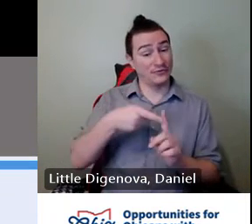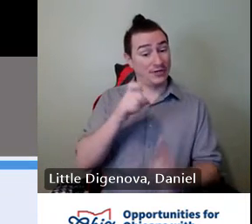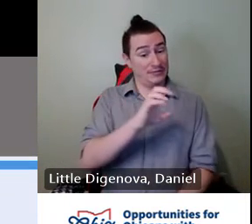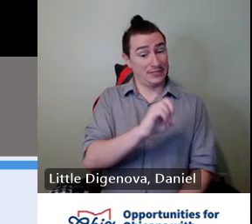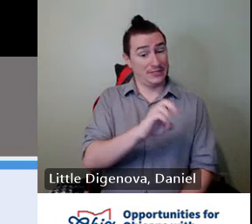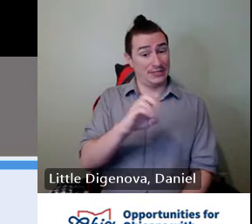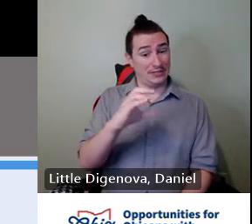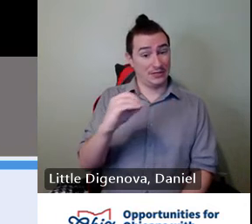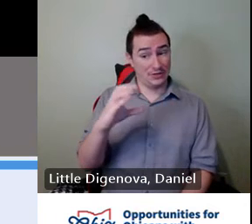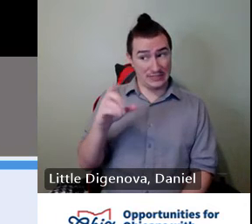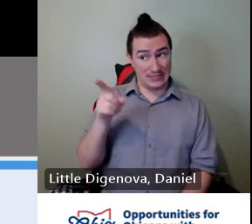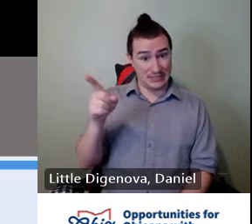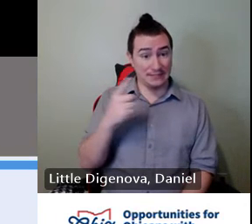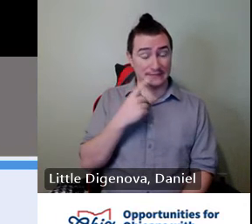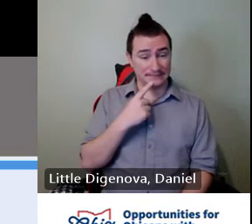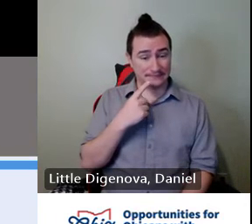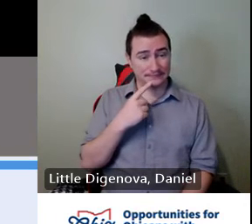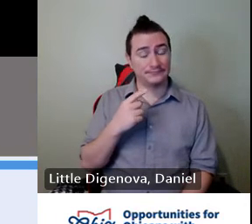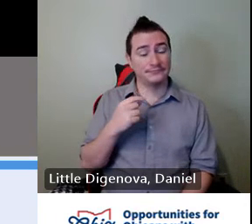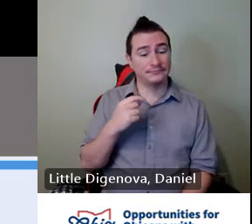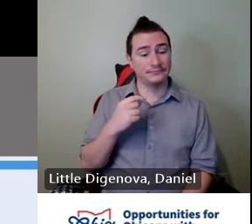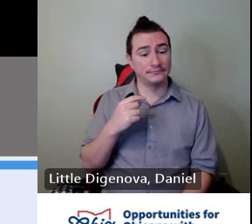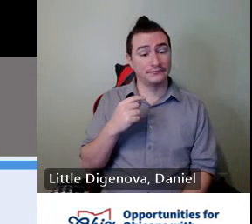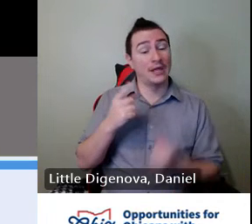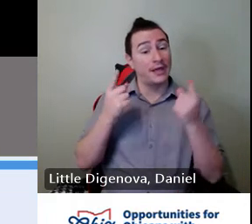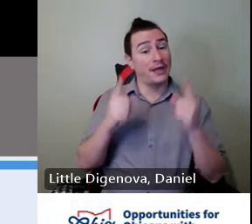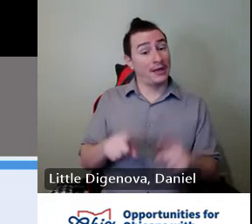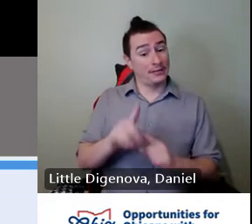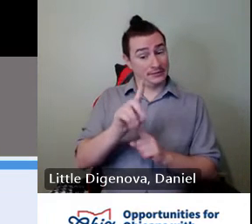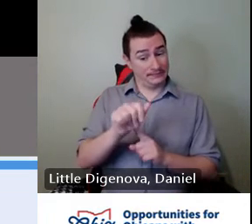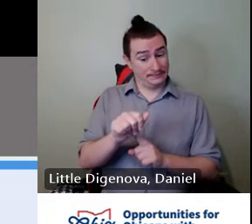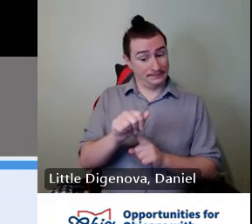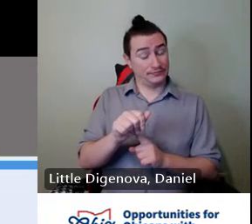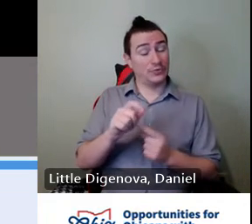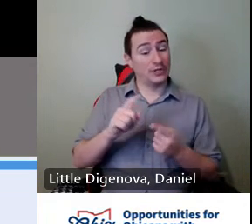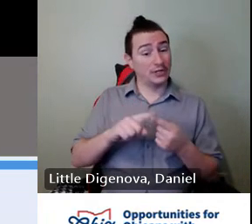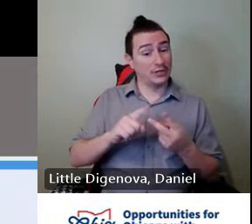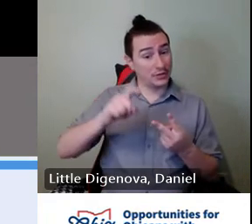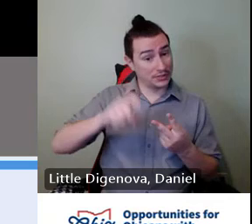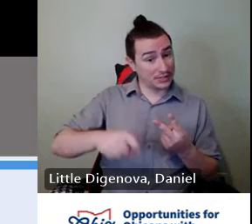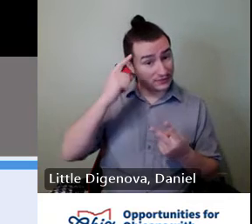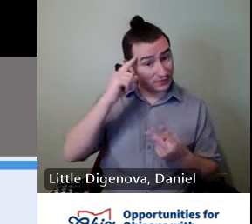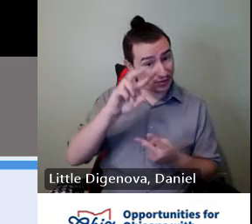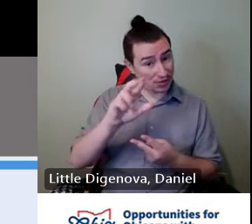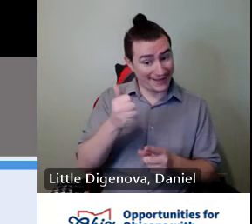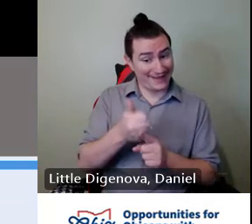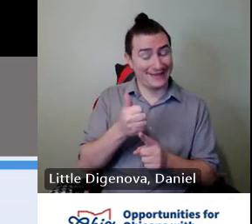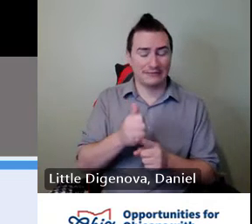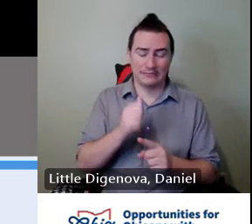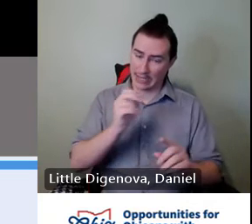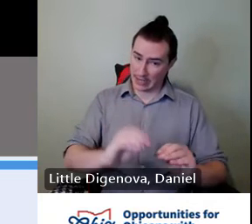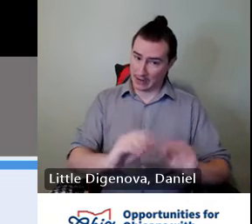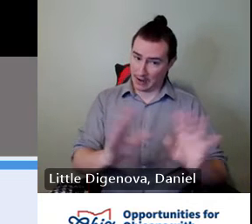the EEOC, when the disability or the need for an accommodation is not obvious, employers are permitted to ask for reasonable